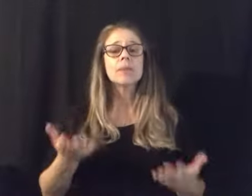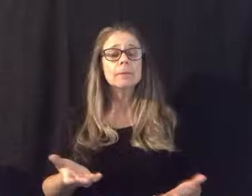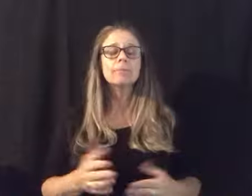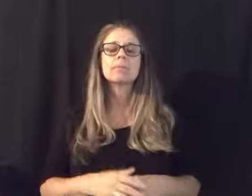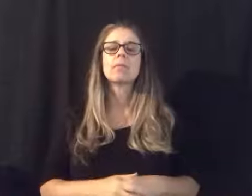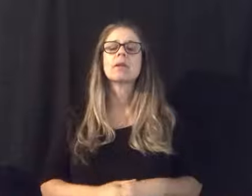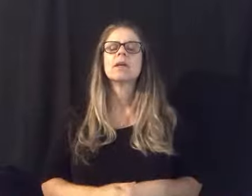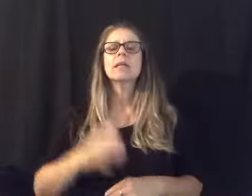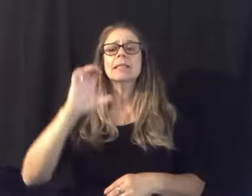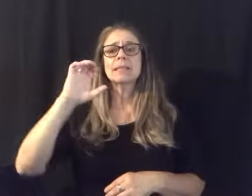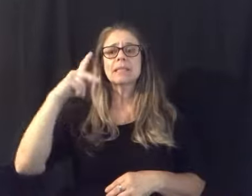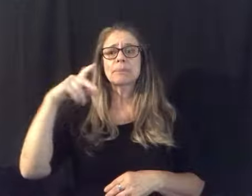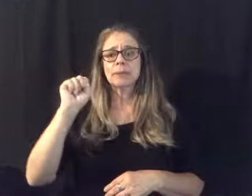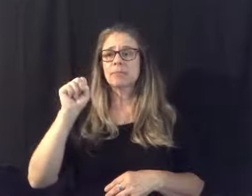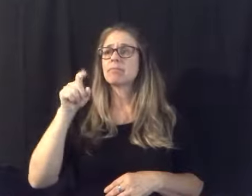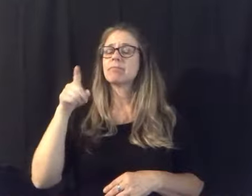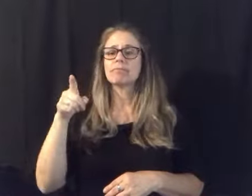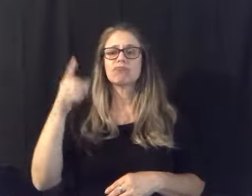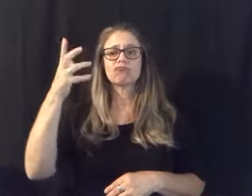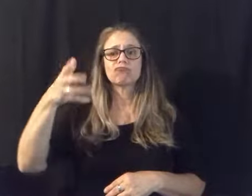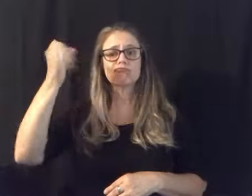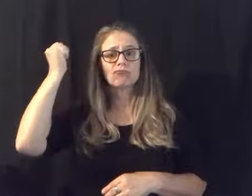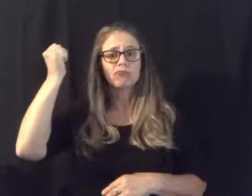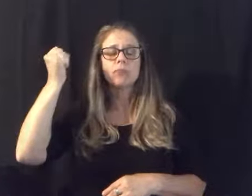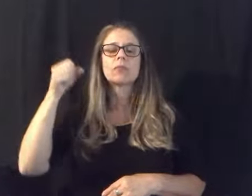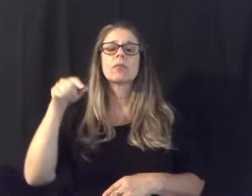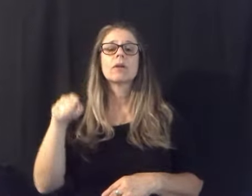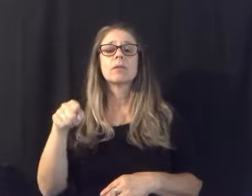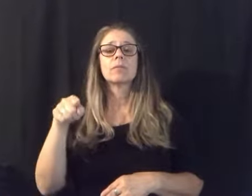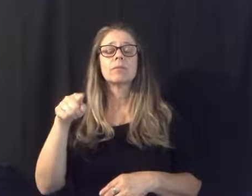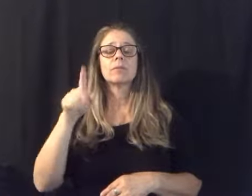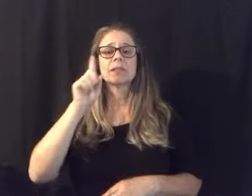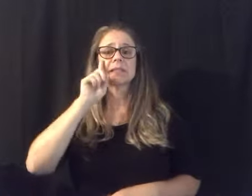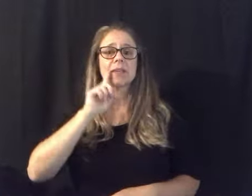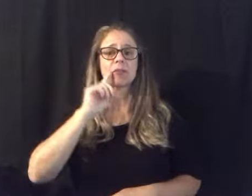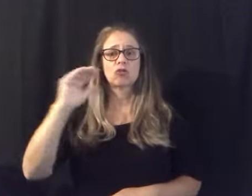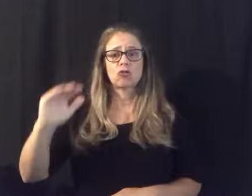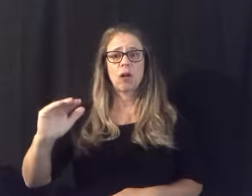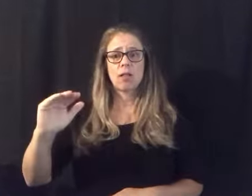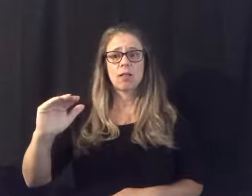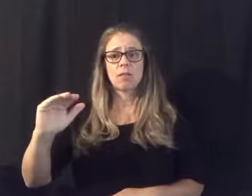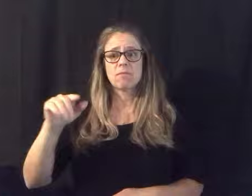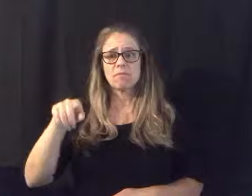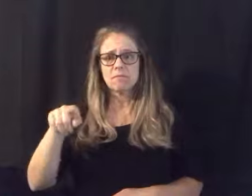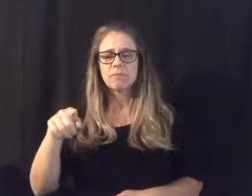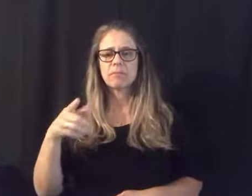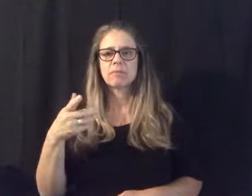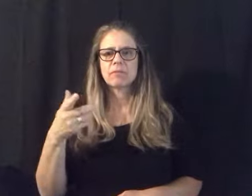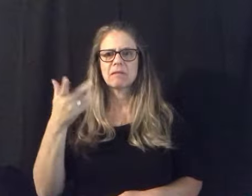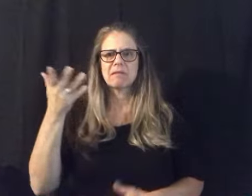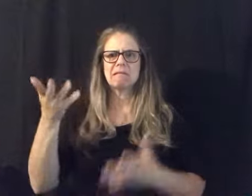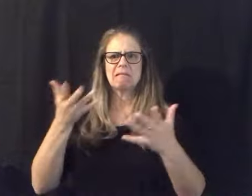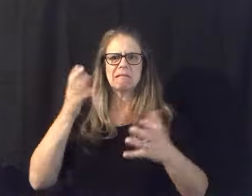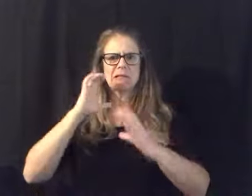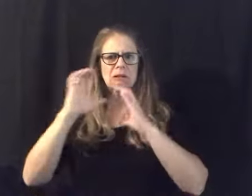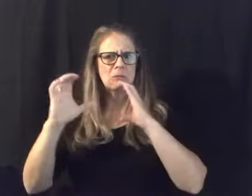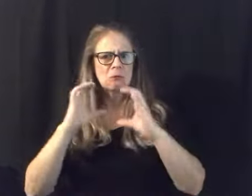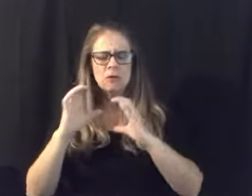When CPS takes a Deaf child, there is no communication access for Deaf child.